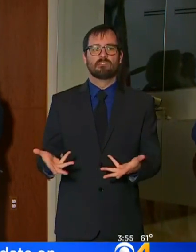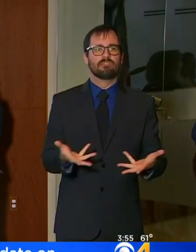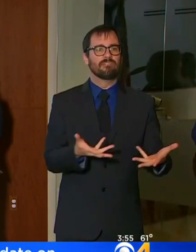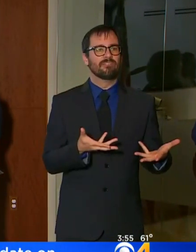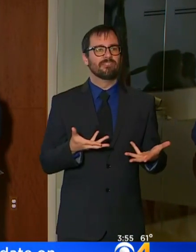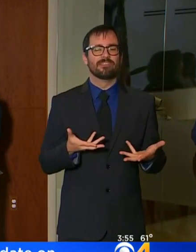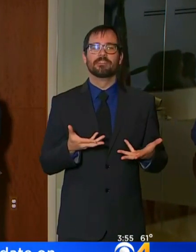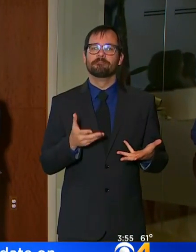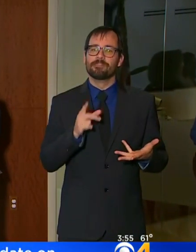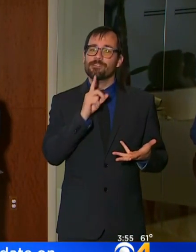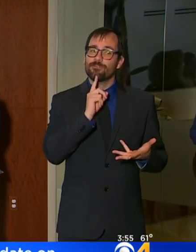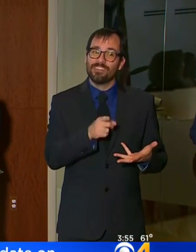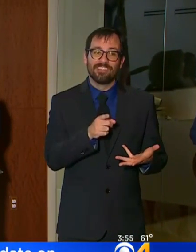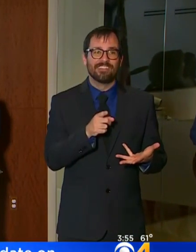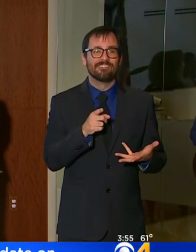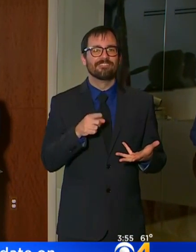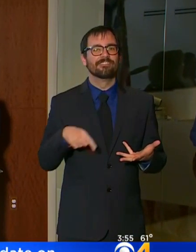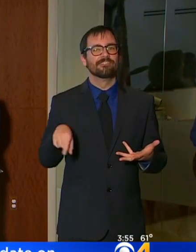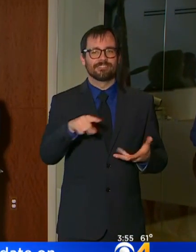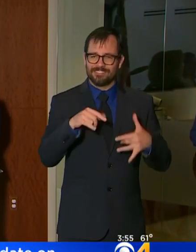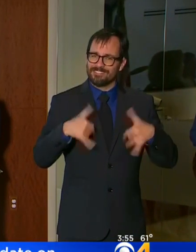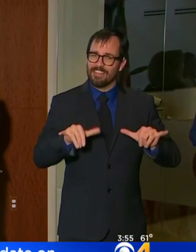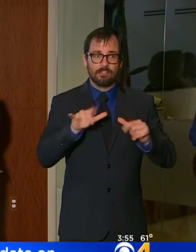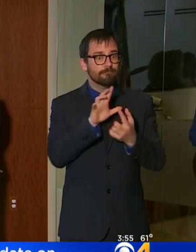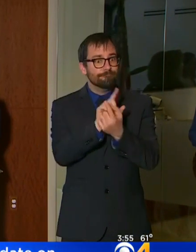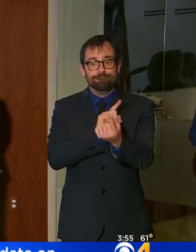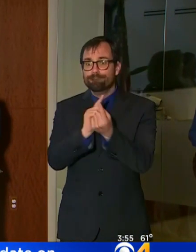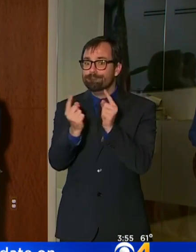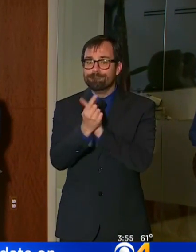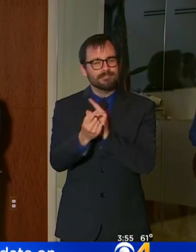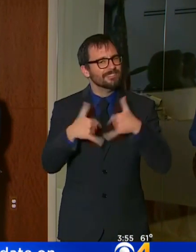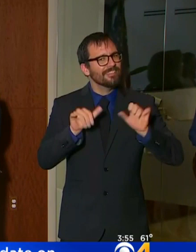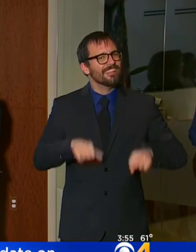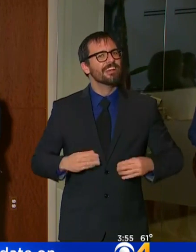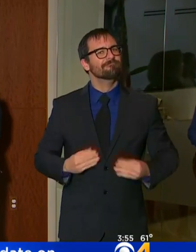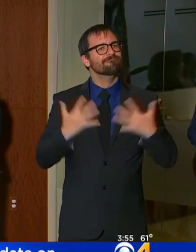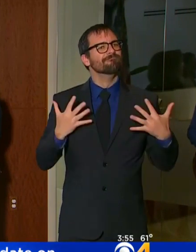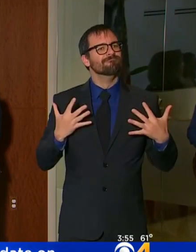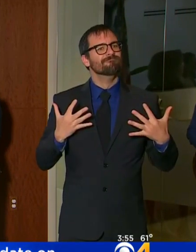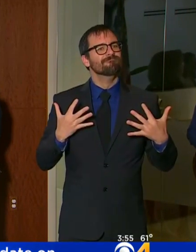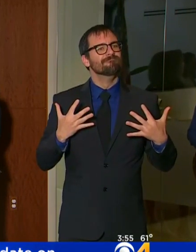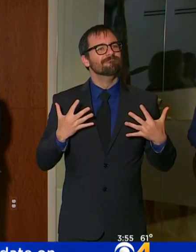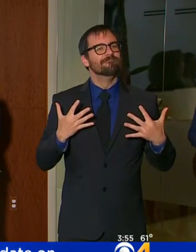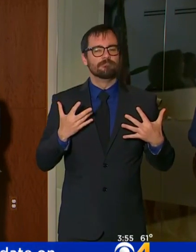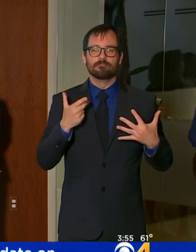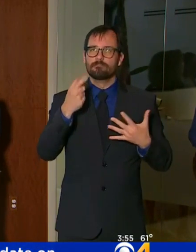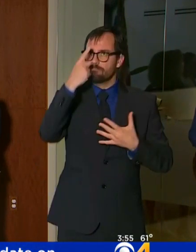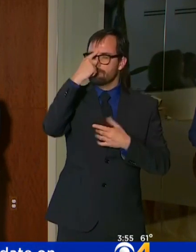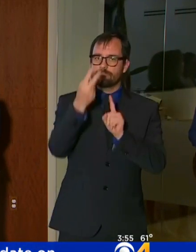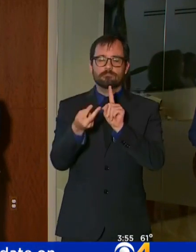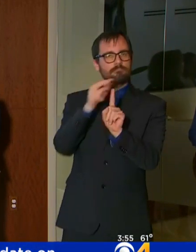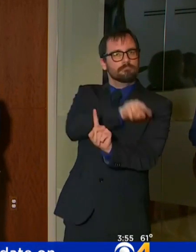ALL OF THOSE PEOPLE IS SOMETHING I HAVE SAID BEFORE. THERE IS TREMENDOUS PURPOSE IN